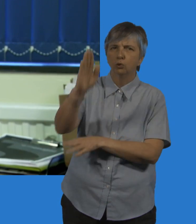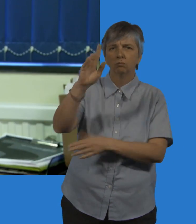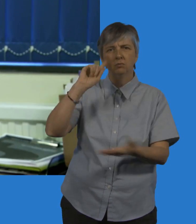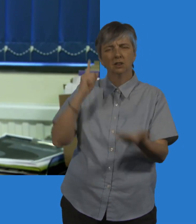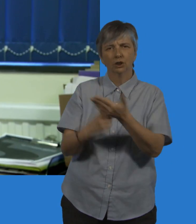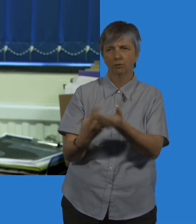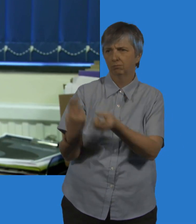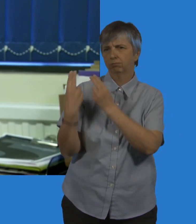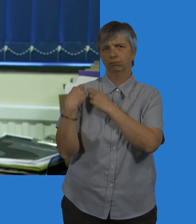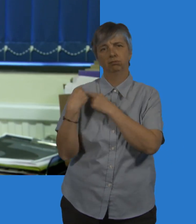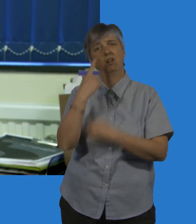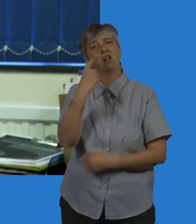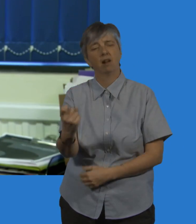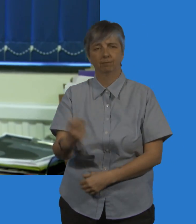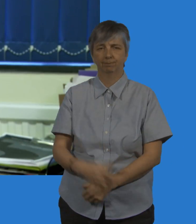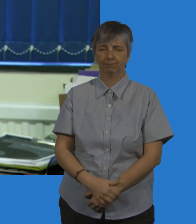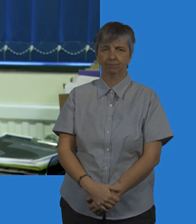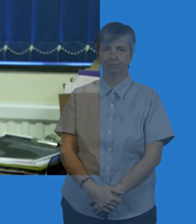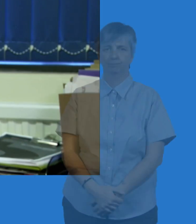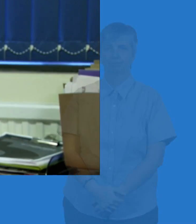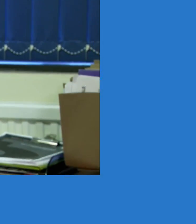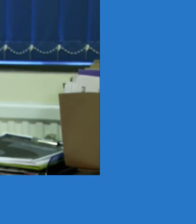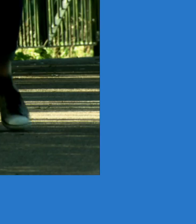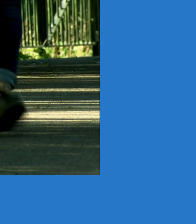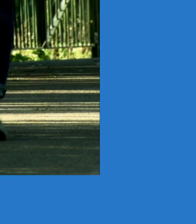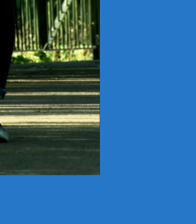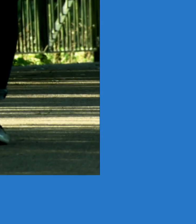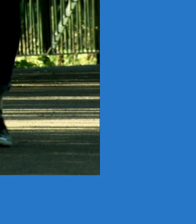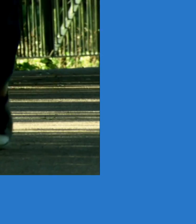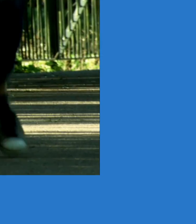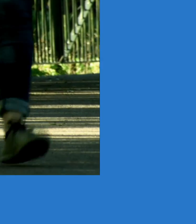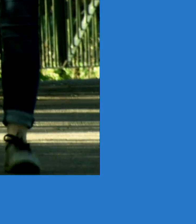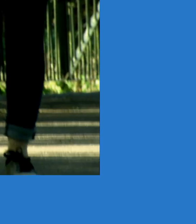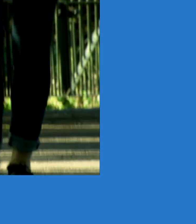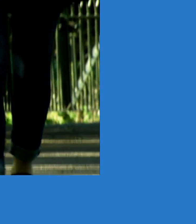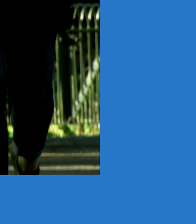and being able to be in charge of their own destiny and to manage their workload.